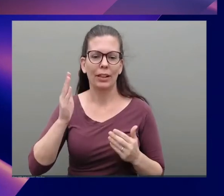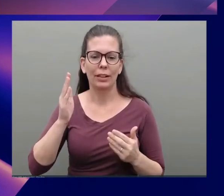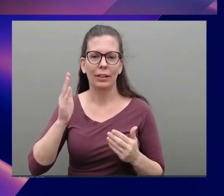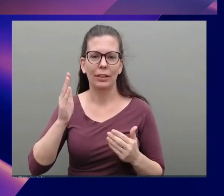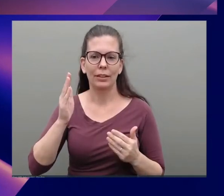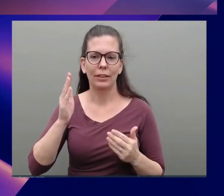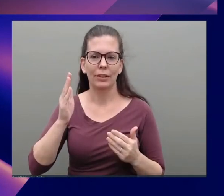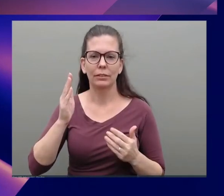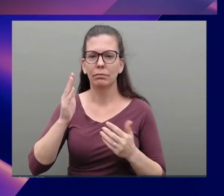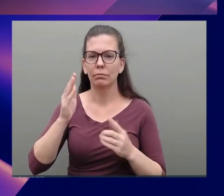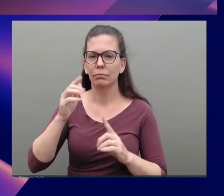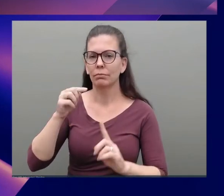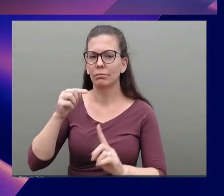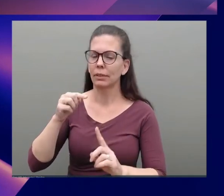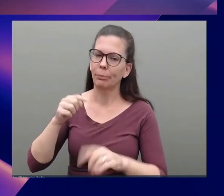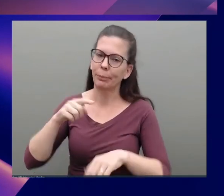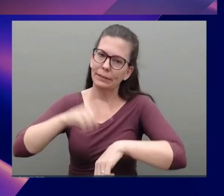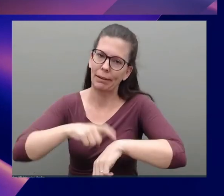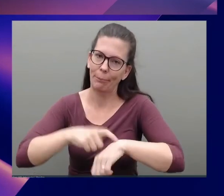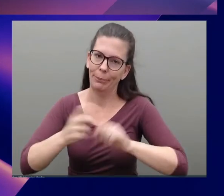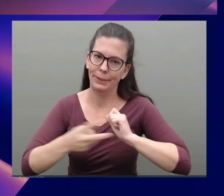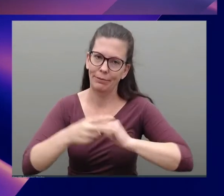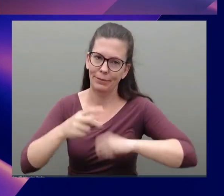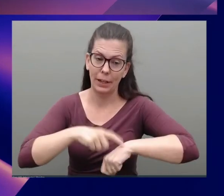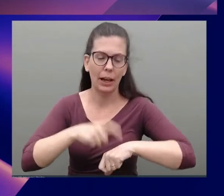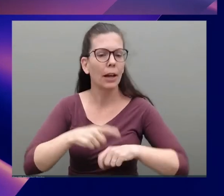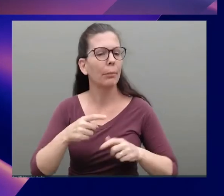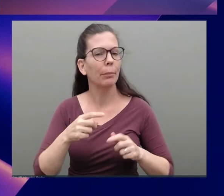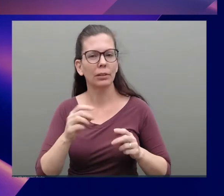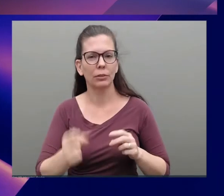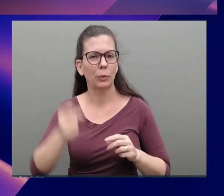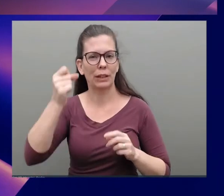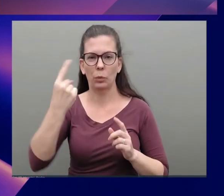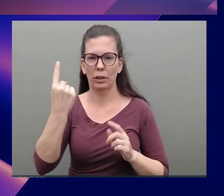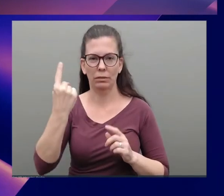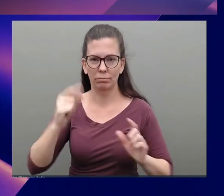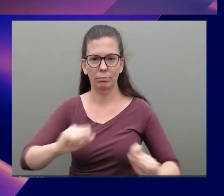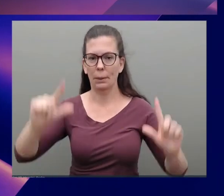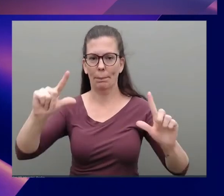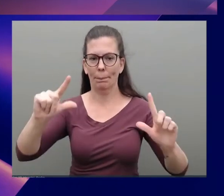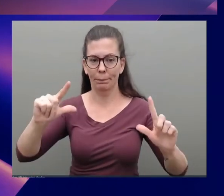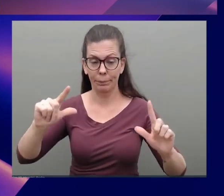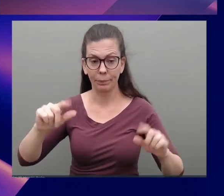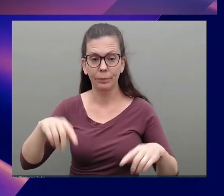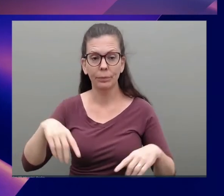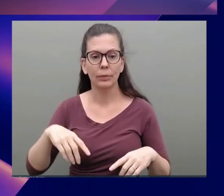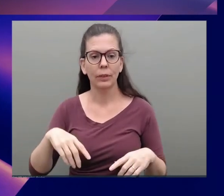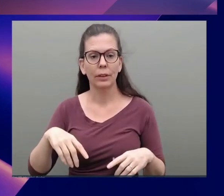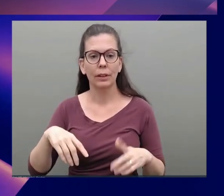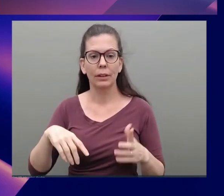in the interest of time, just do an instant one. And I have it wired to my phone